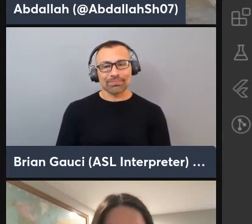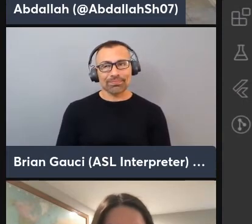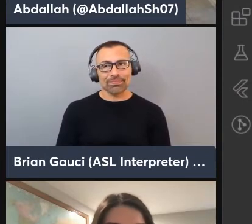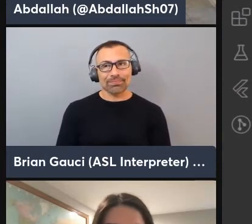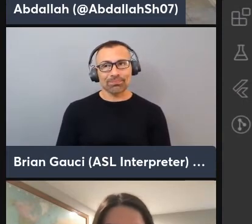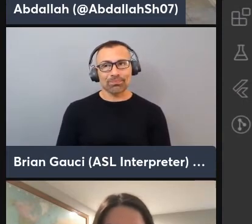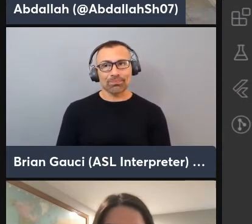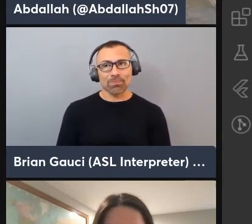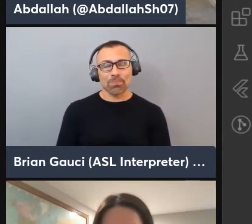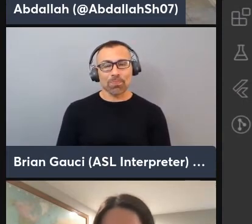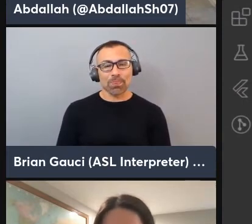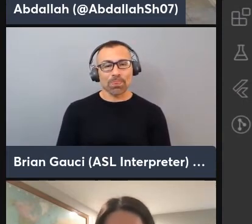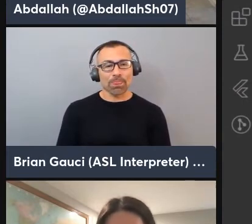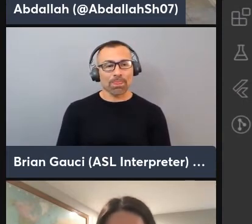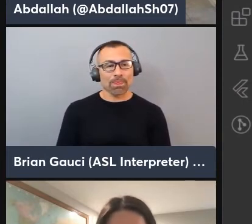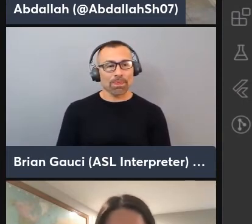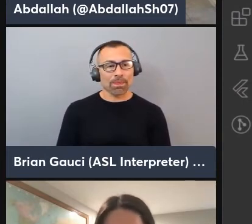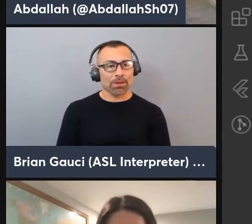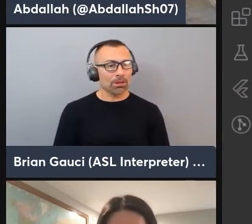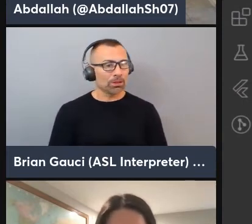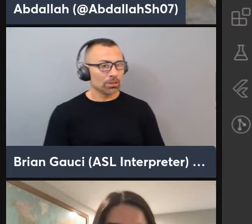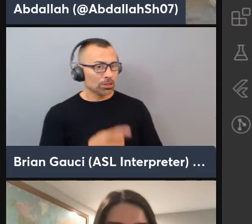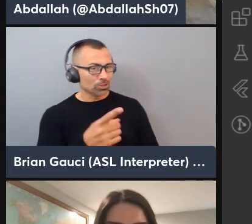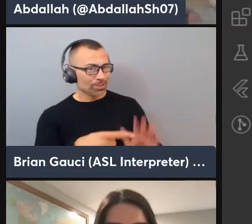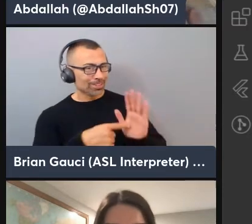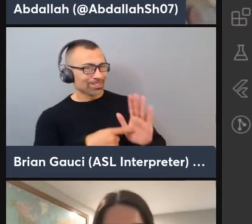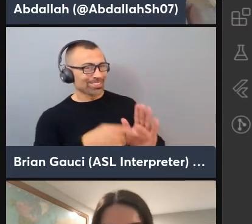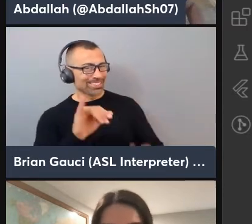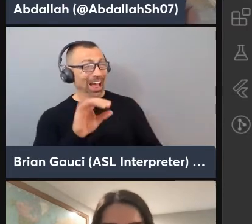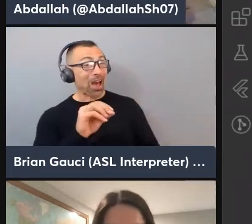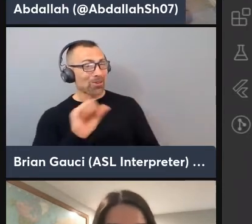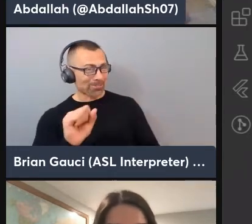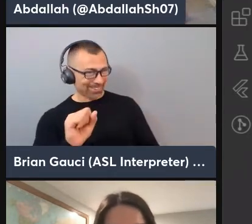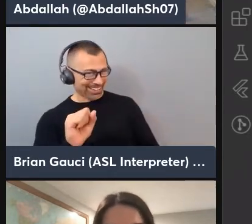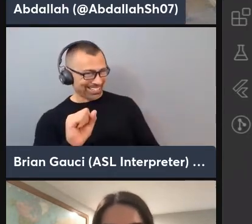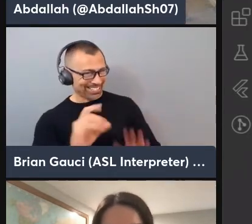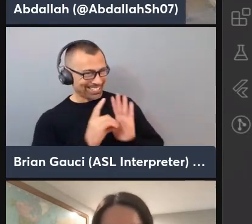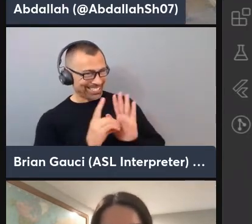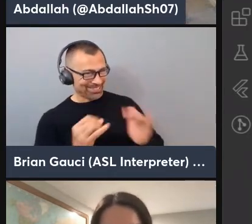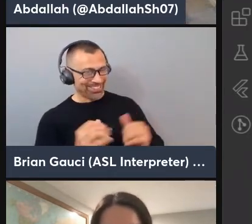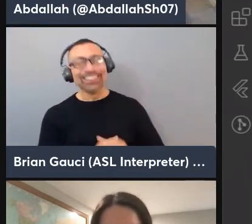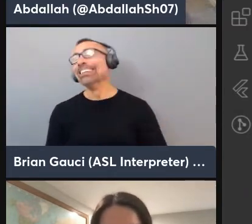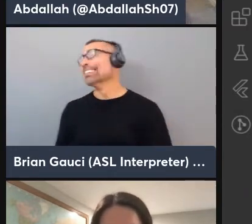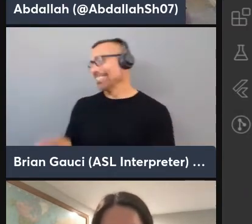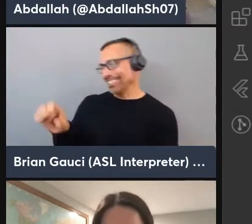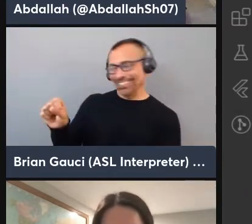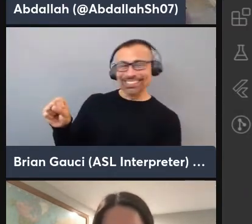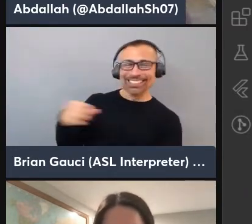Okay. - So you're showing us iOS. Yes, I am. - Demo piece. Perfect. - I am, since I'm running this on a Mac,